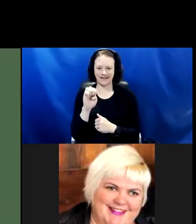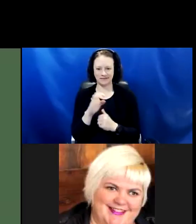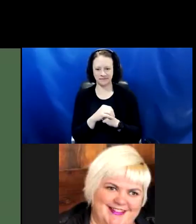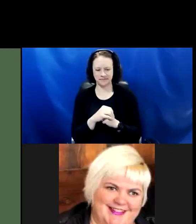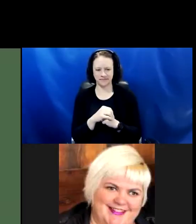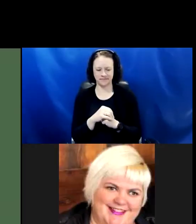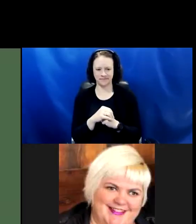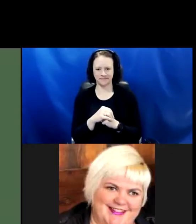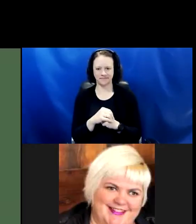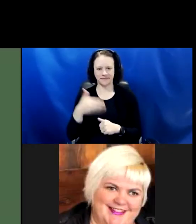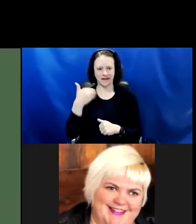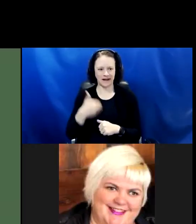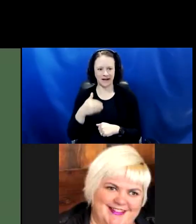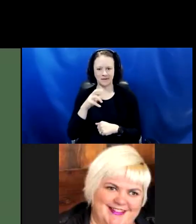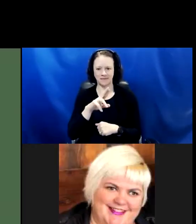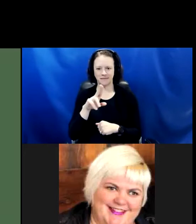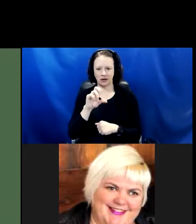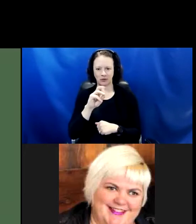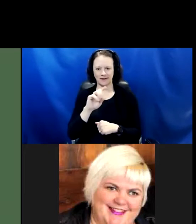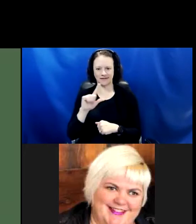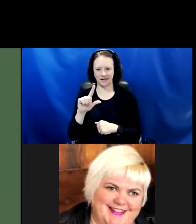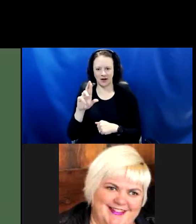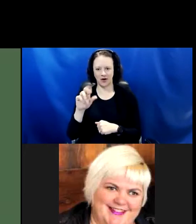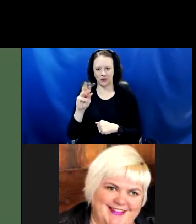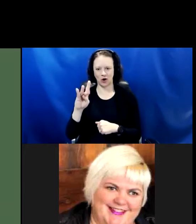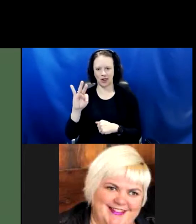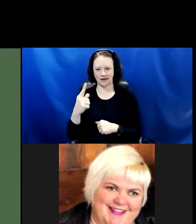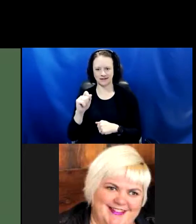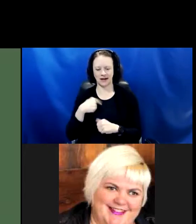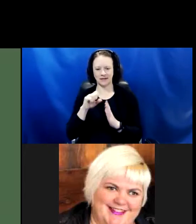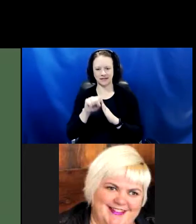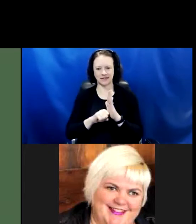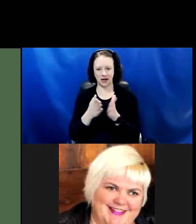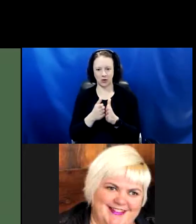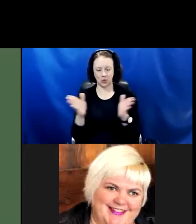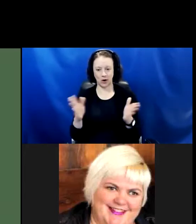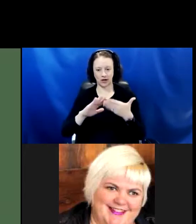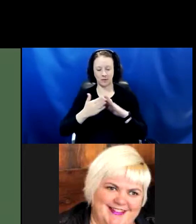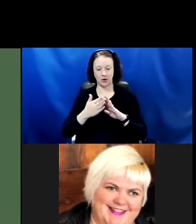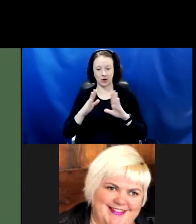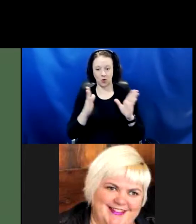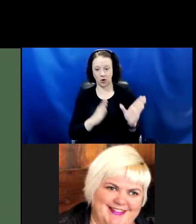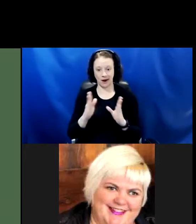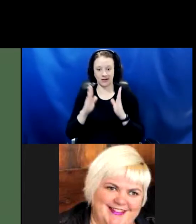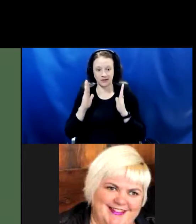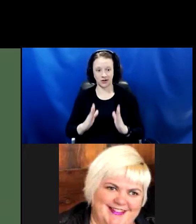I am Russell Rawlings. I am the statewide community organizer at California Foundation for Independent Living Centers